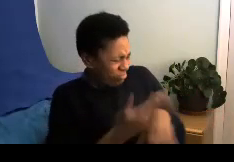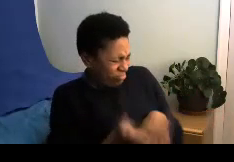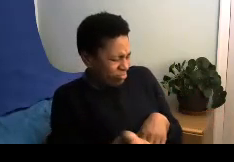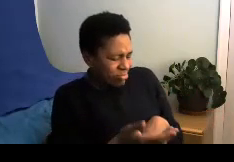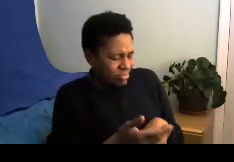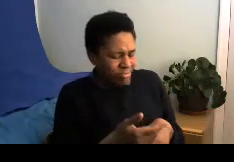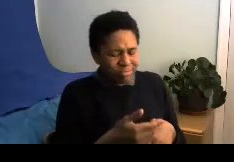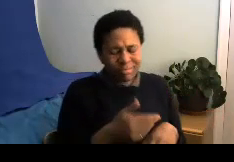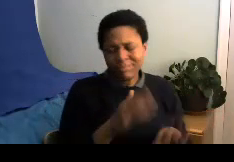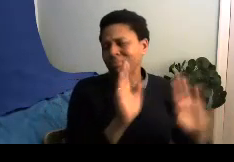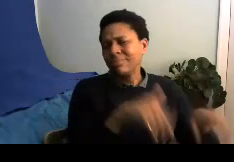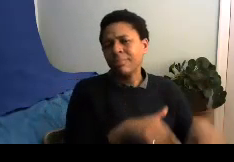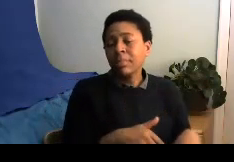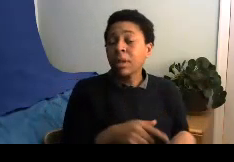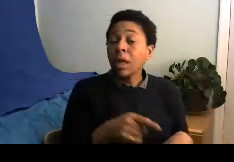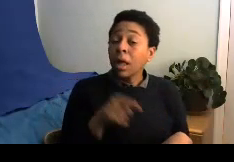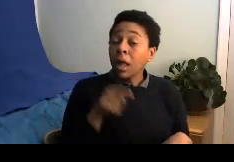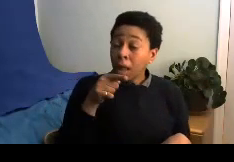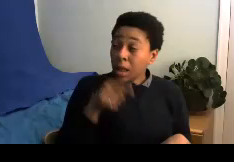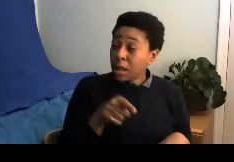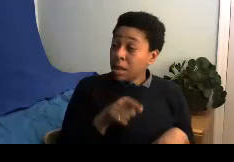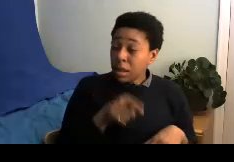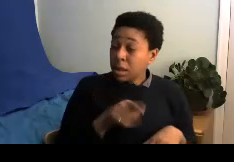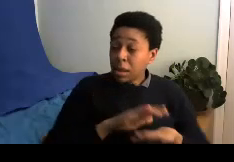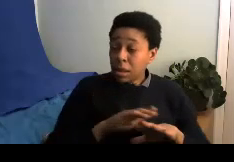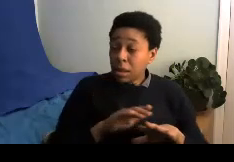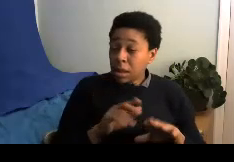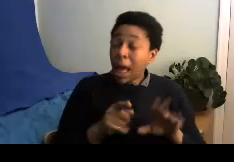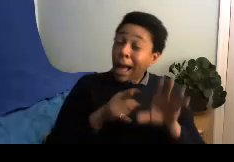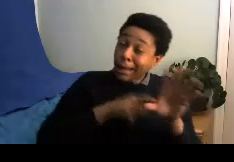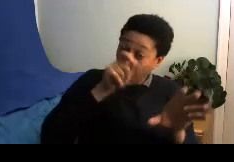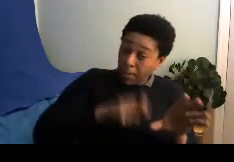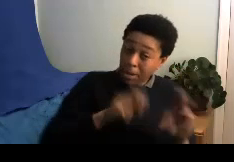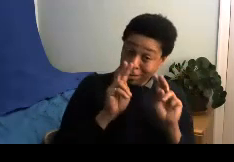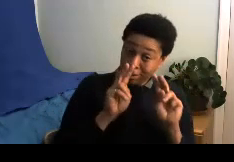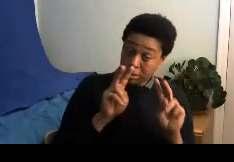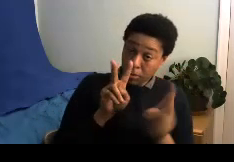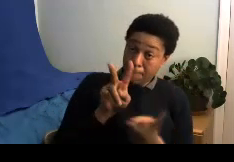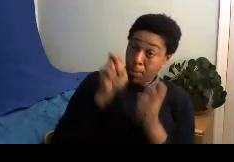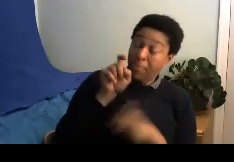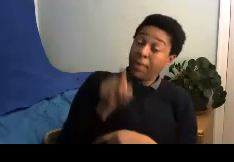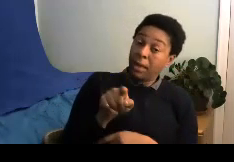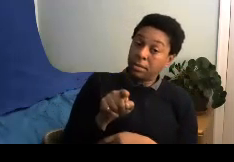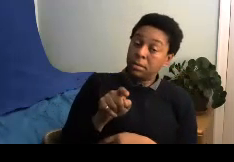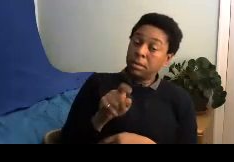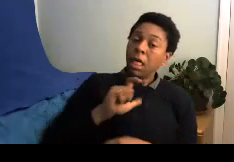like, who cares about you. And that can be really destabilising for a young person who doesn't have the confidence, you know,